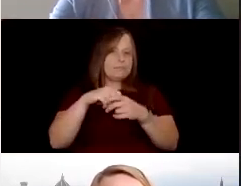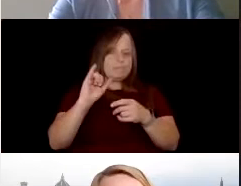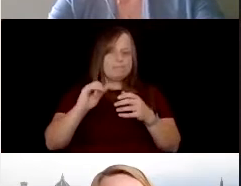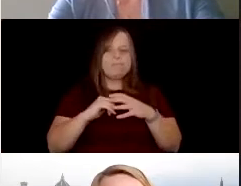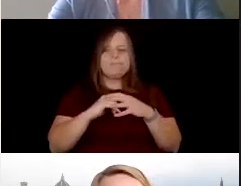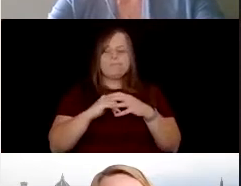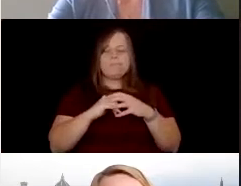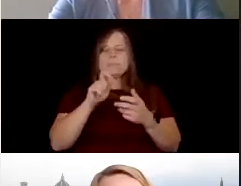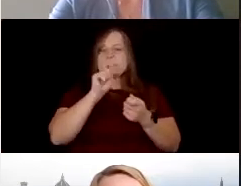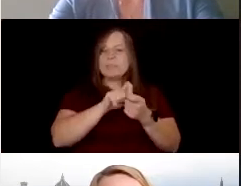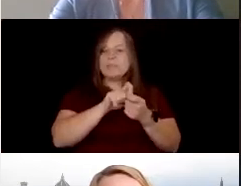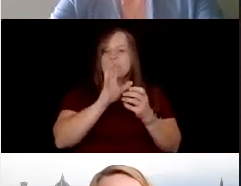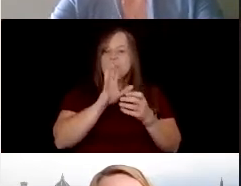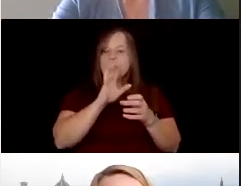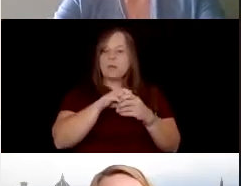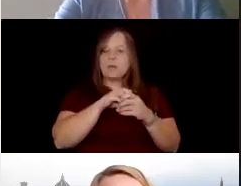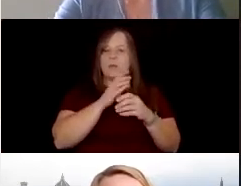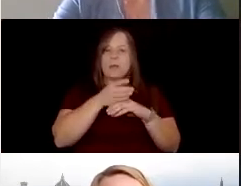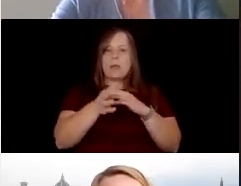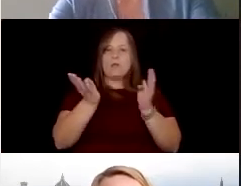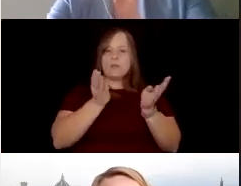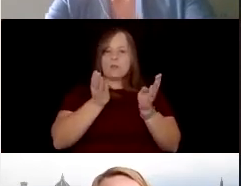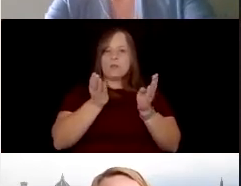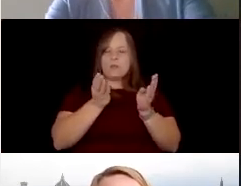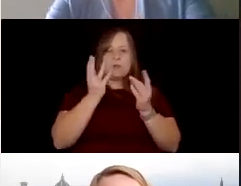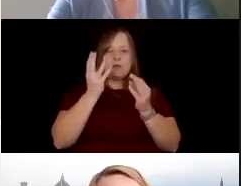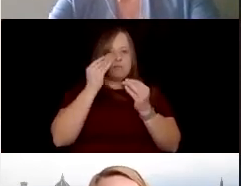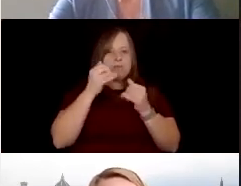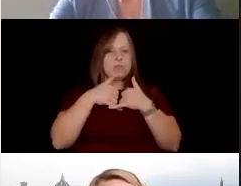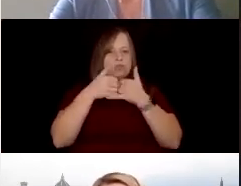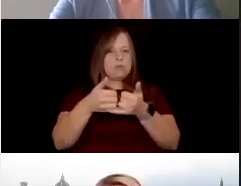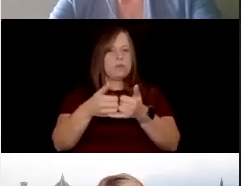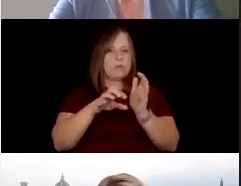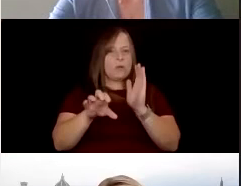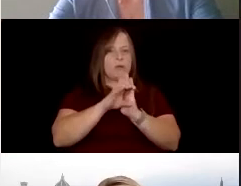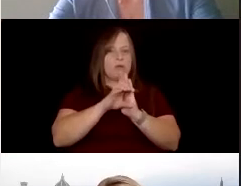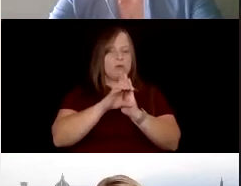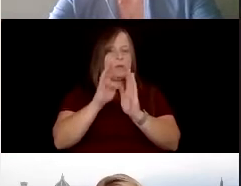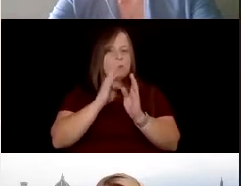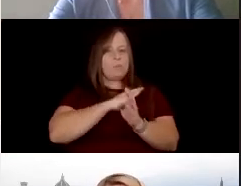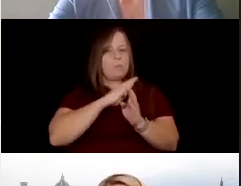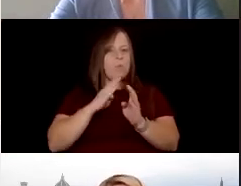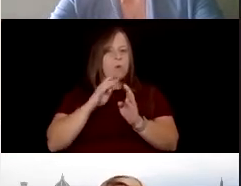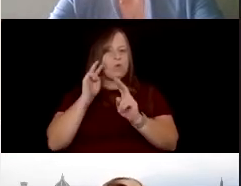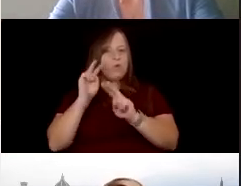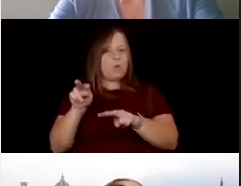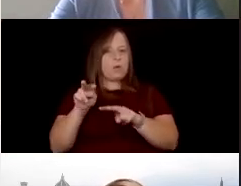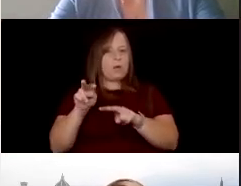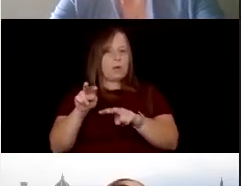And it specifically includes post-service conduct and achievements as the criteria that boards should use, should look at in determining whether to an upgrade.